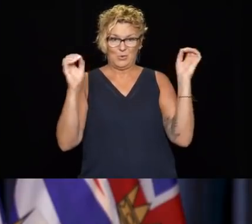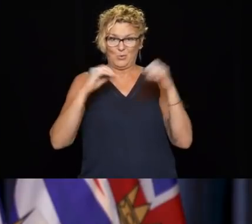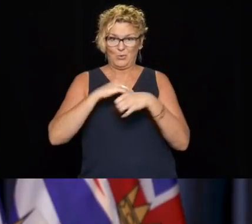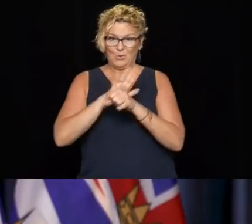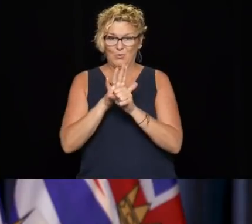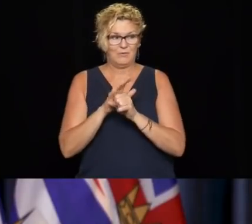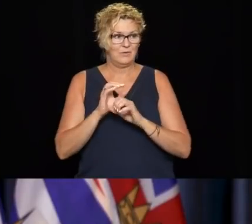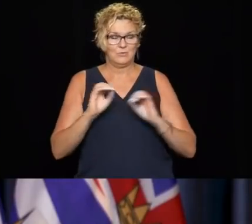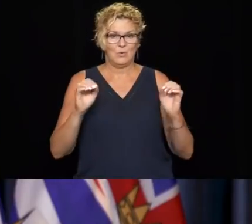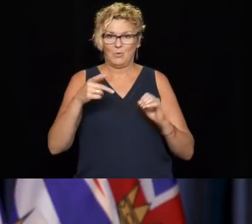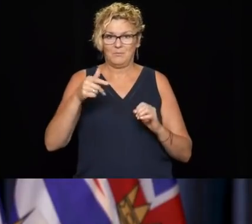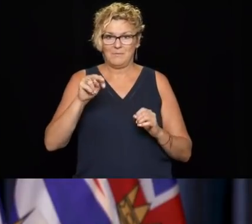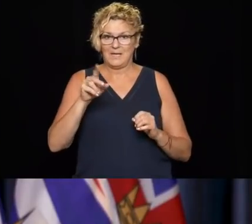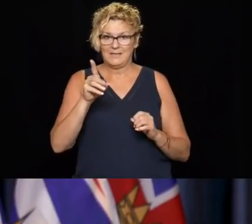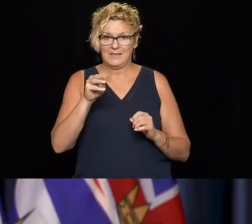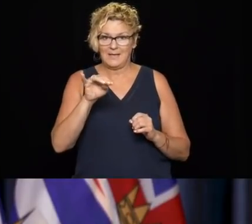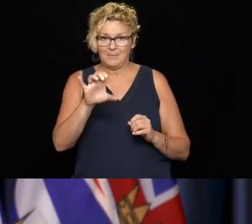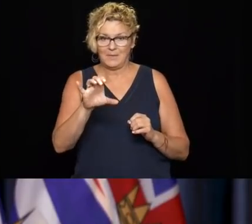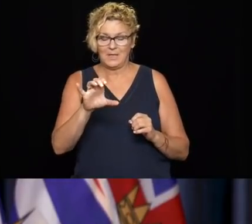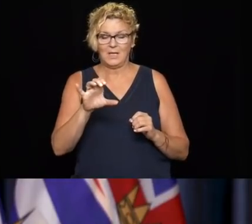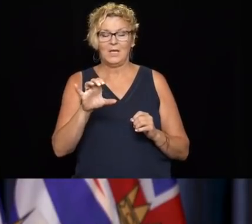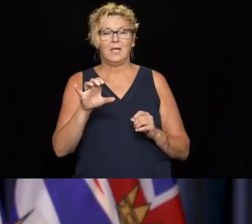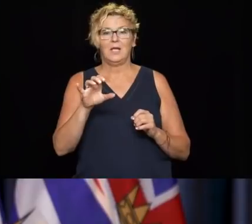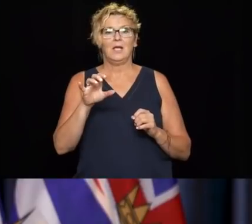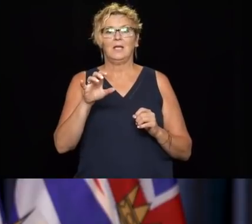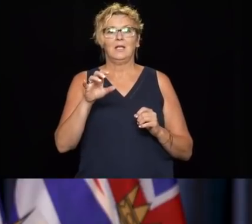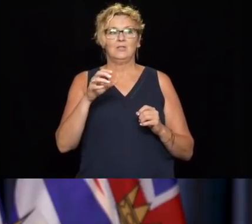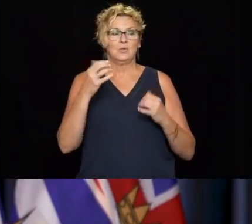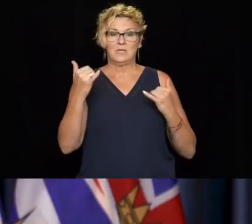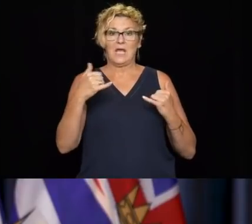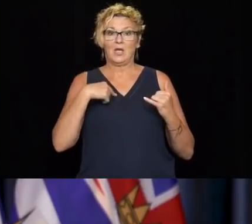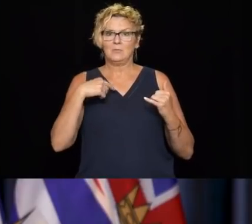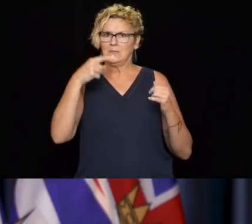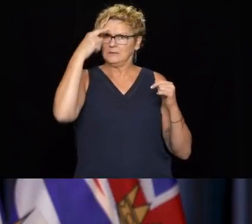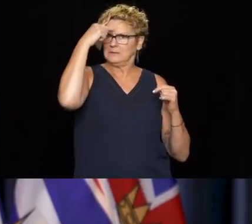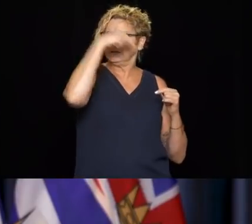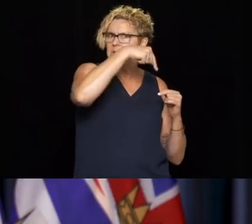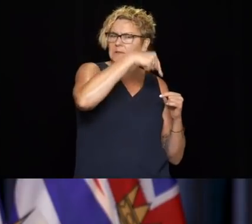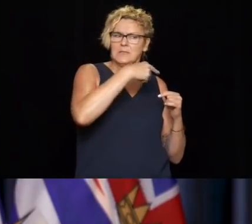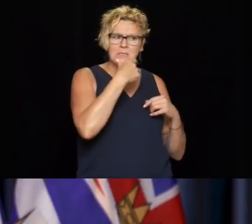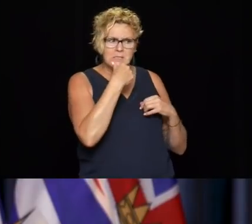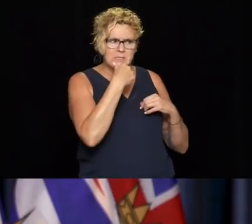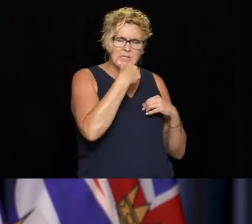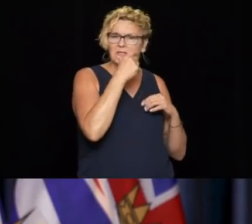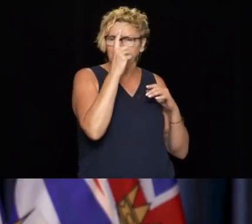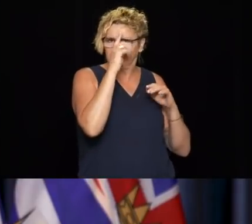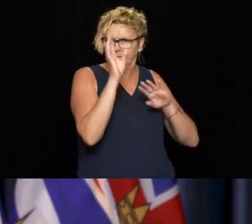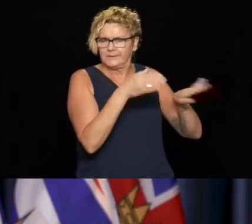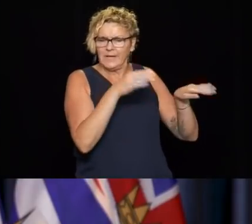in a global pandemic that did not get contemplated and that is my focus right now and not in agreement that has served British